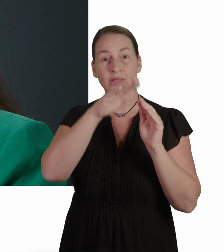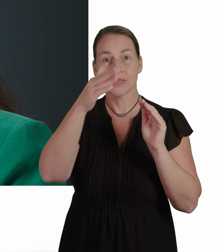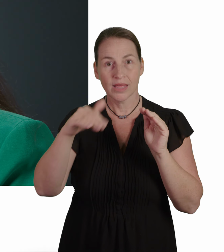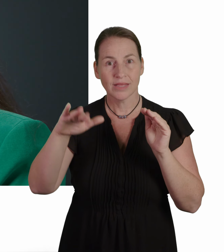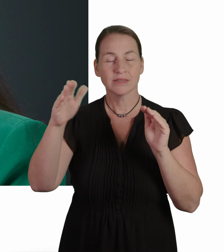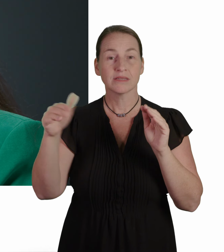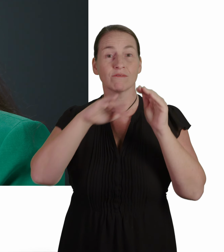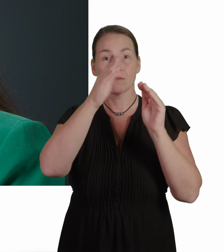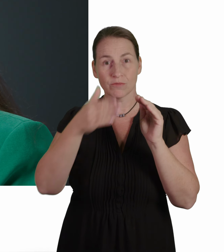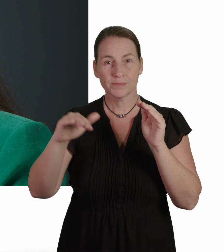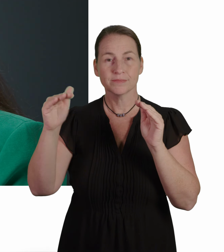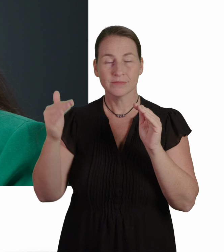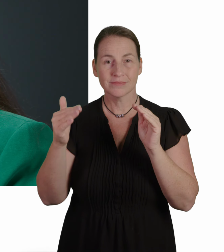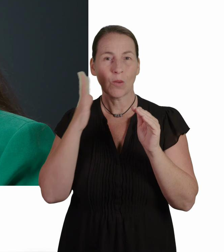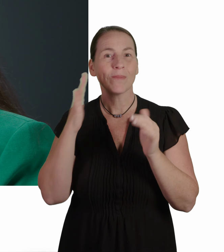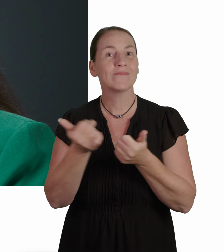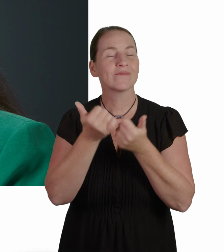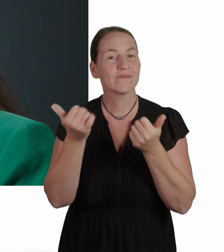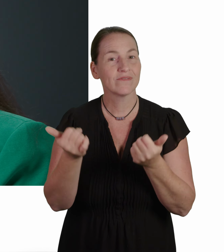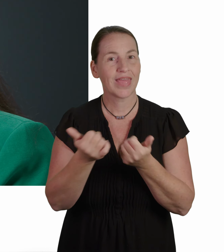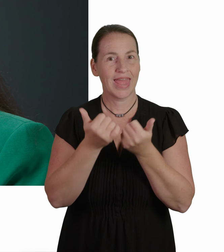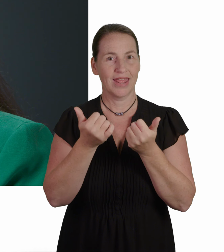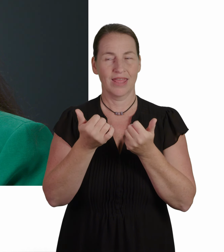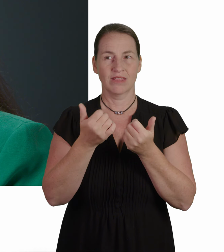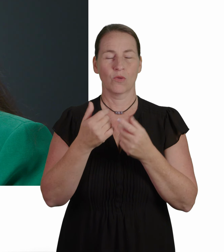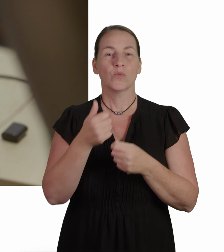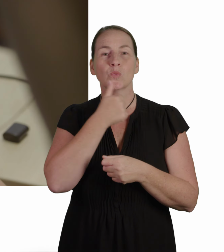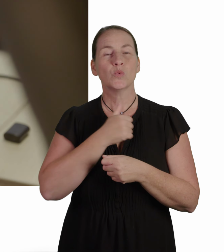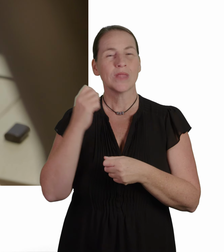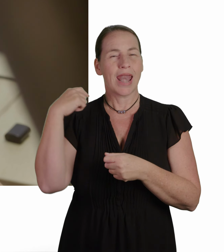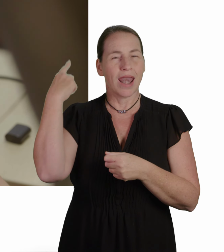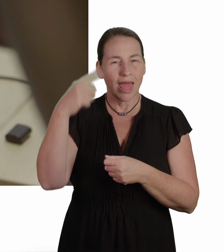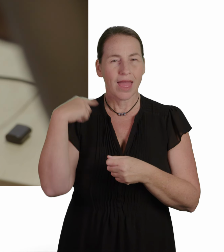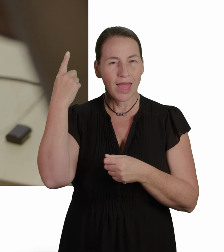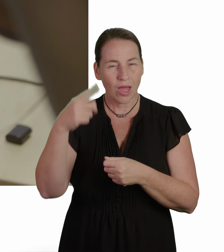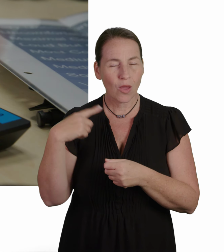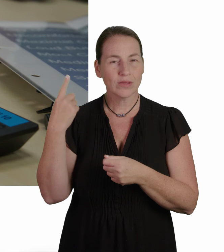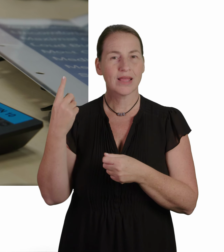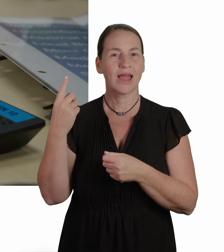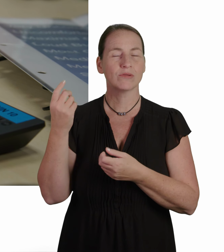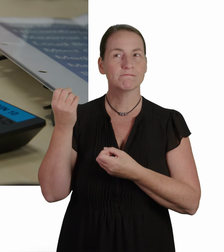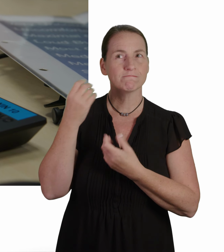And when that's completed, we then move on to the louder sounds. That will then create what we call a ‘map’,